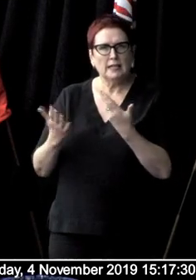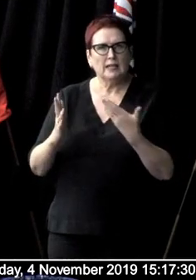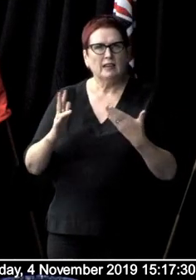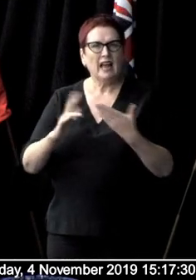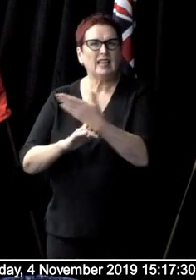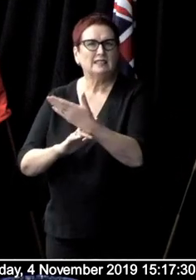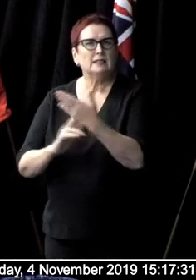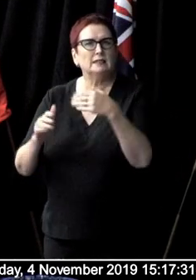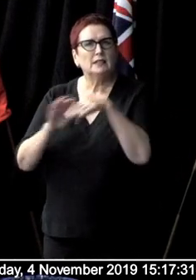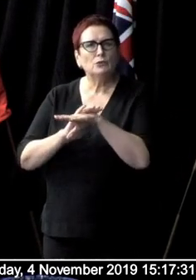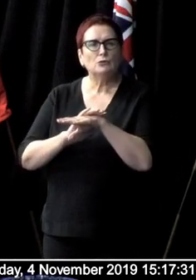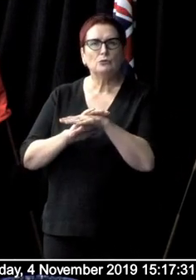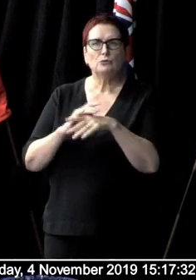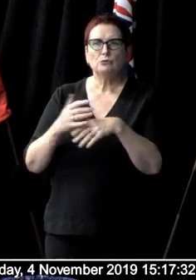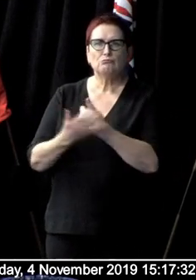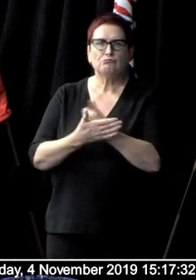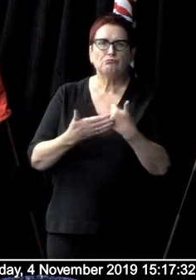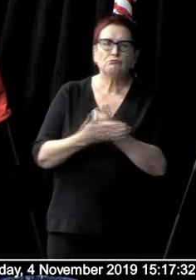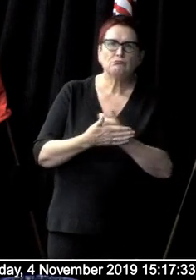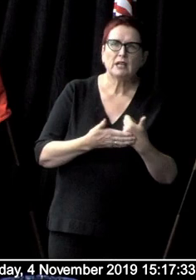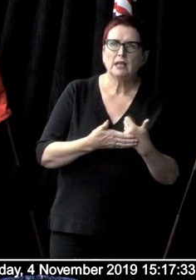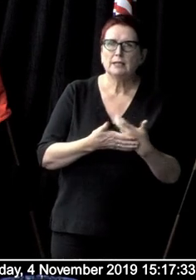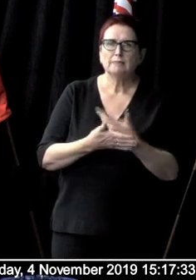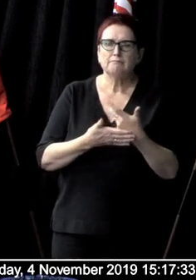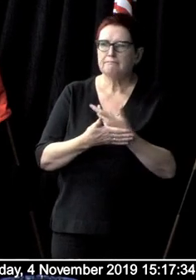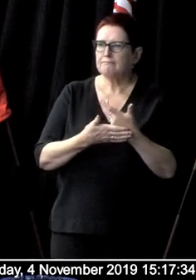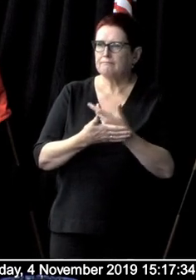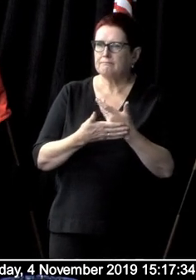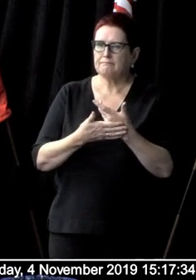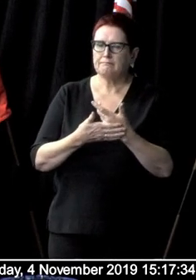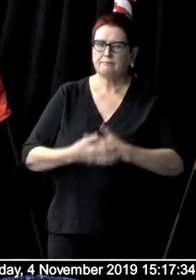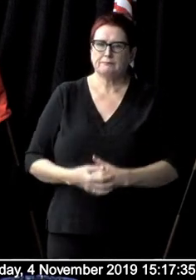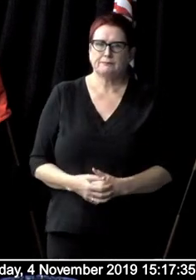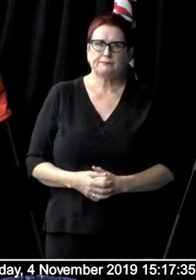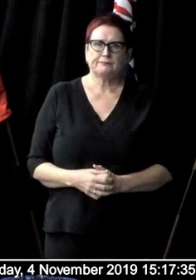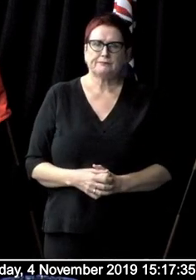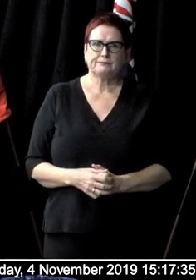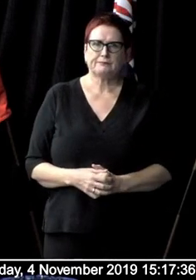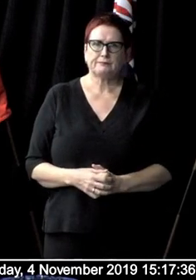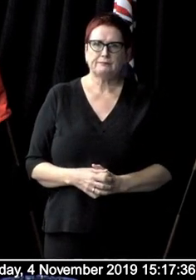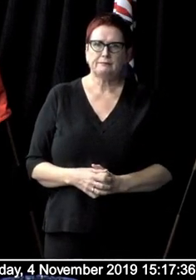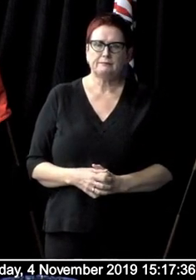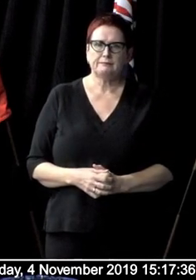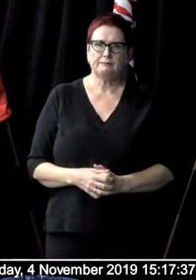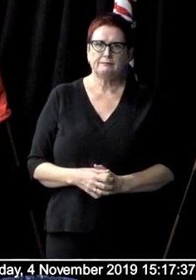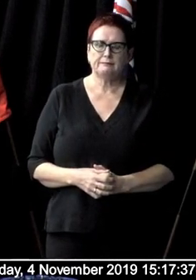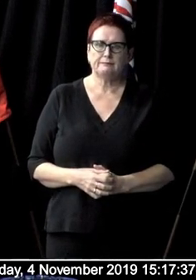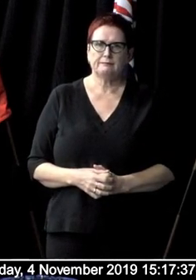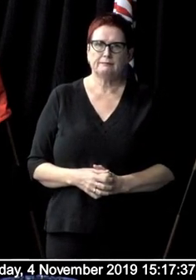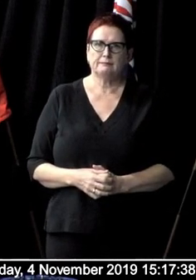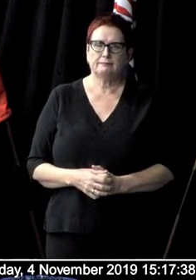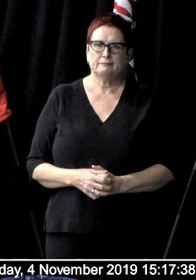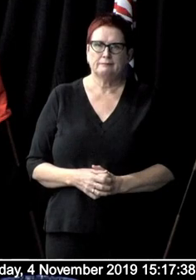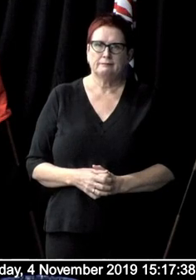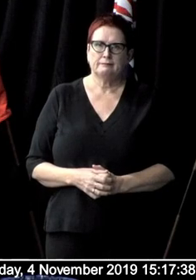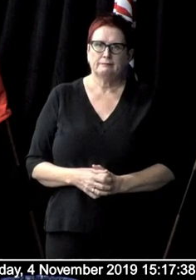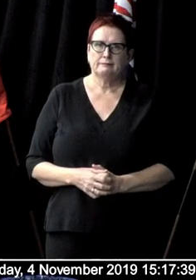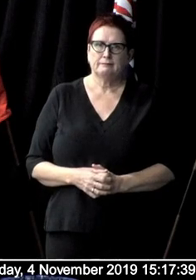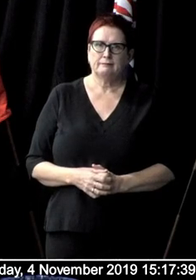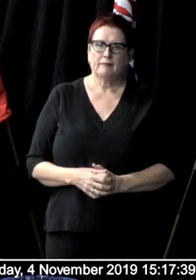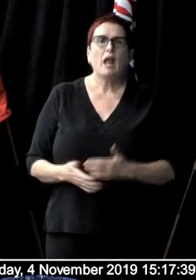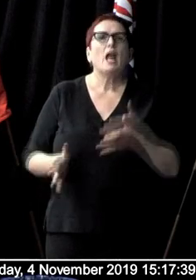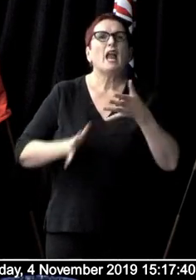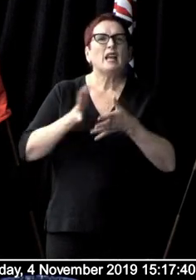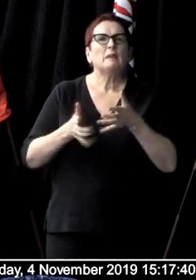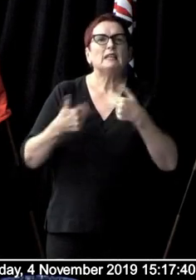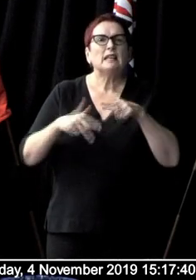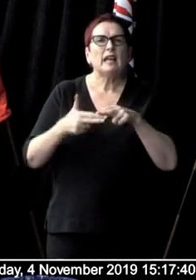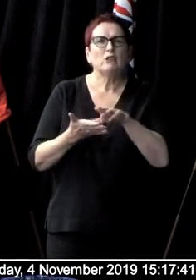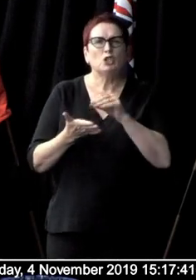and that includes, you know, movement breaks or the chance to leave, leave the